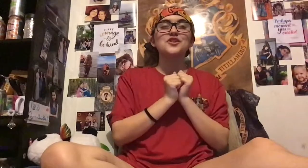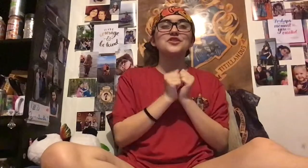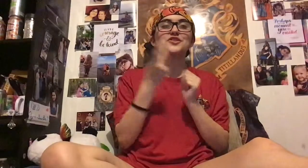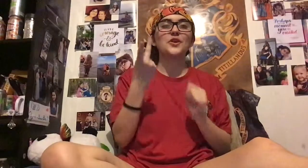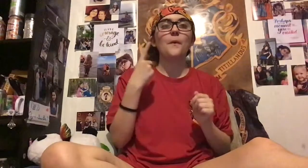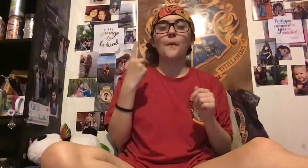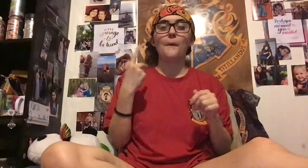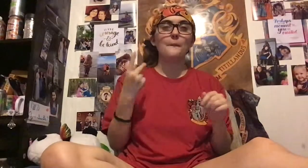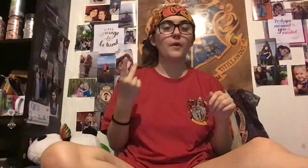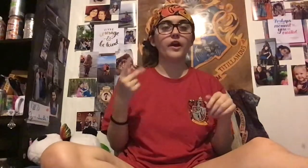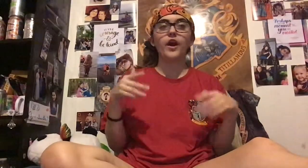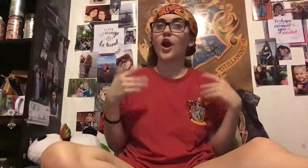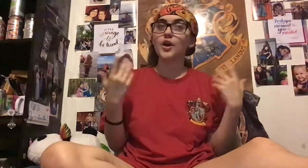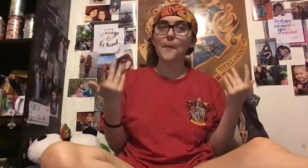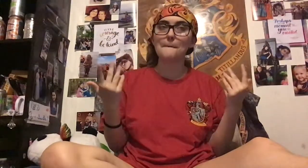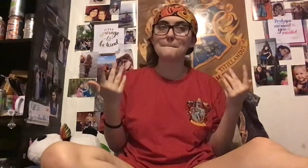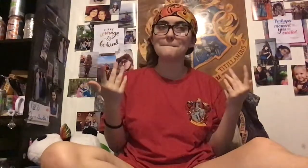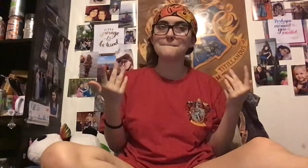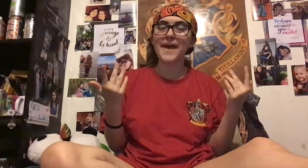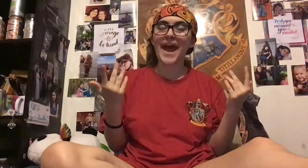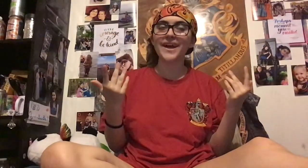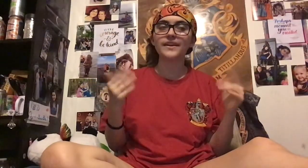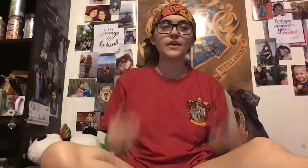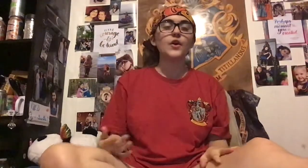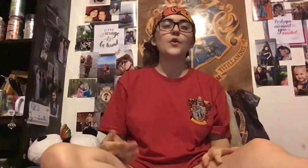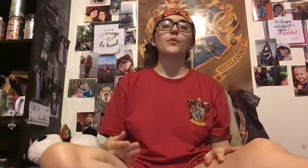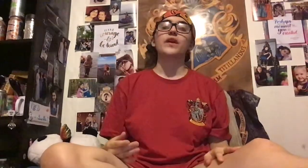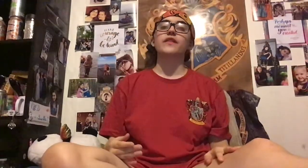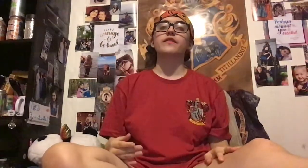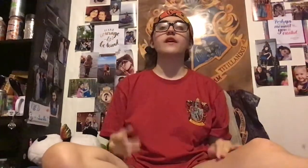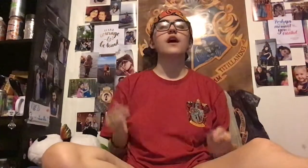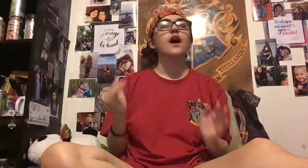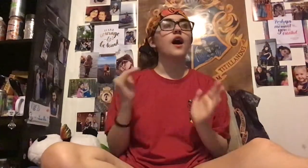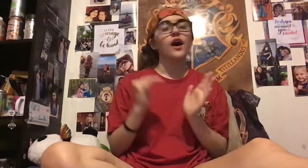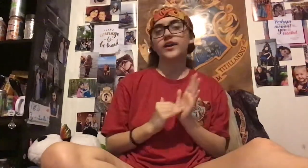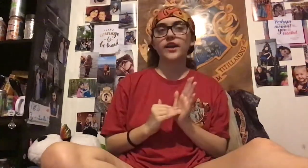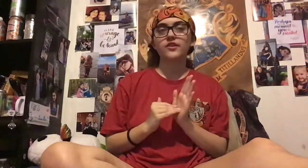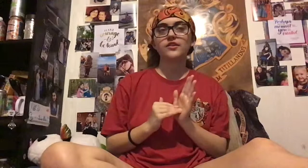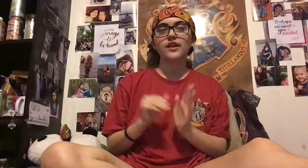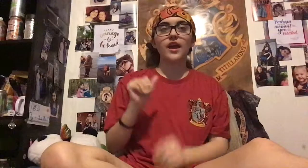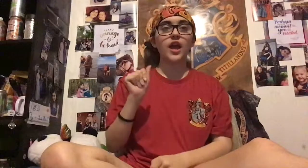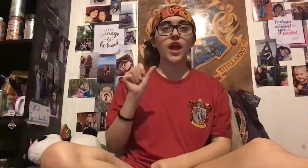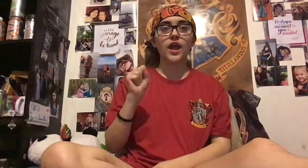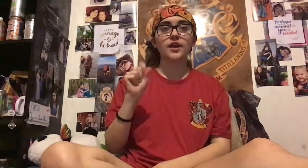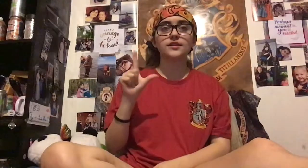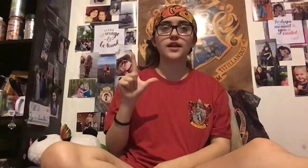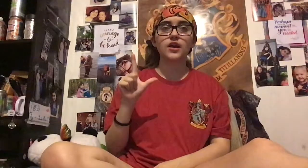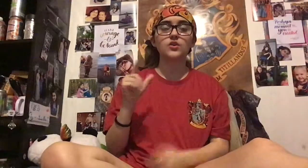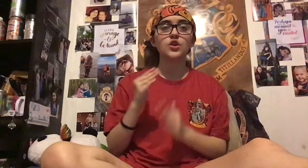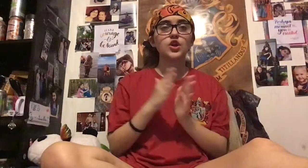So we are back with another ASL